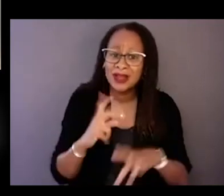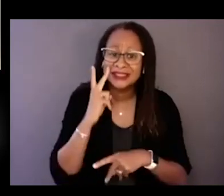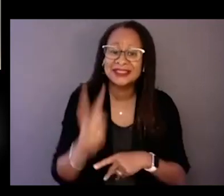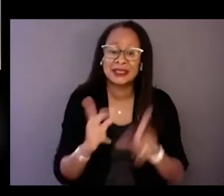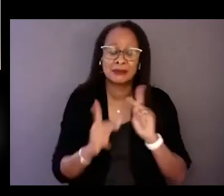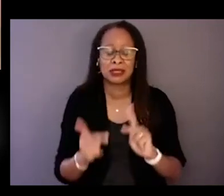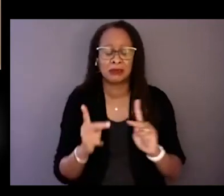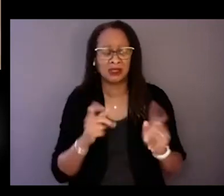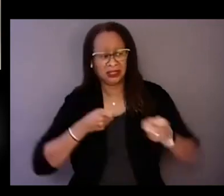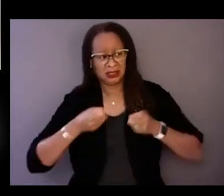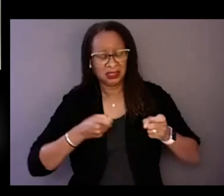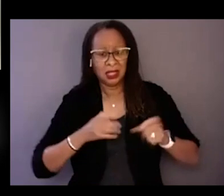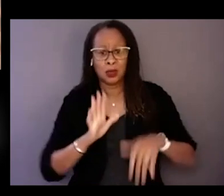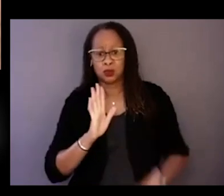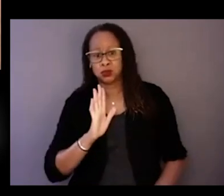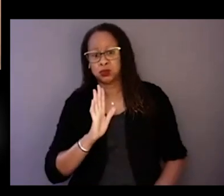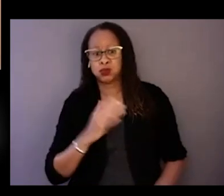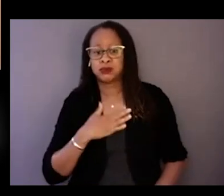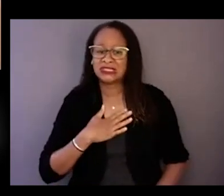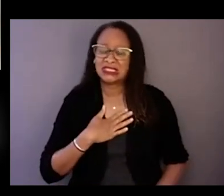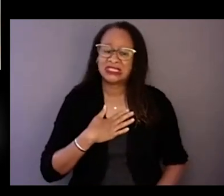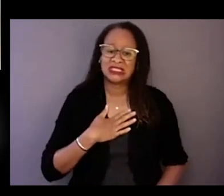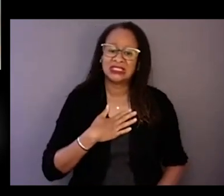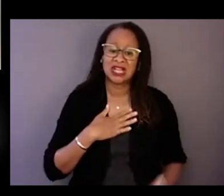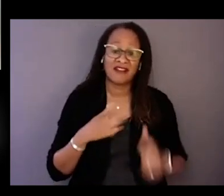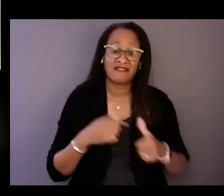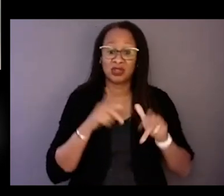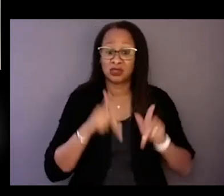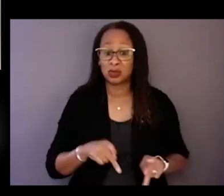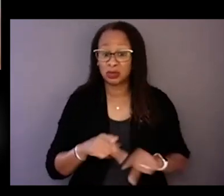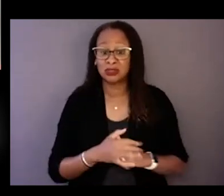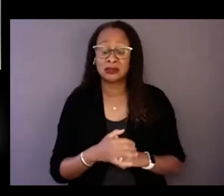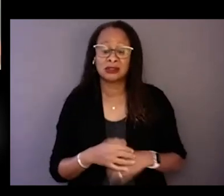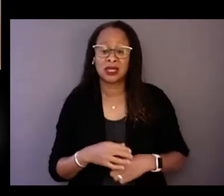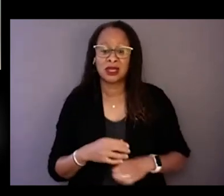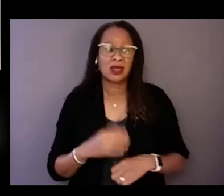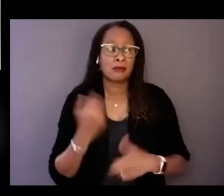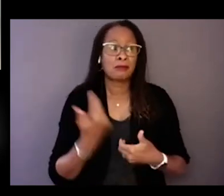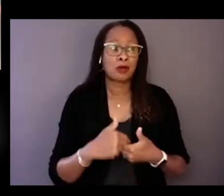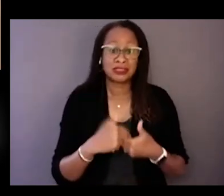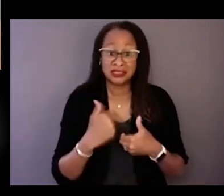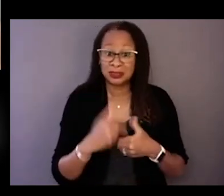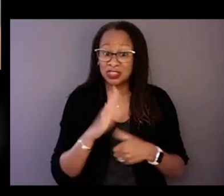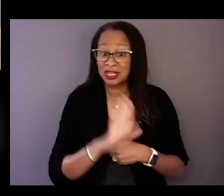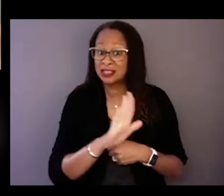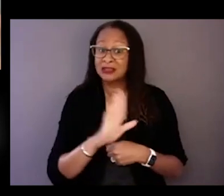with either their first person participation in Britney's story back in the day